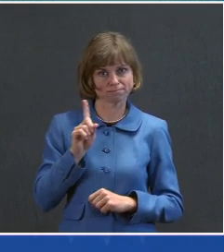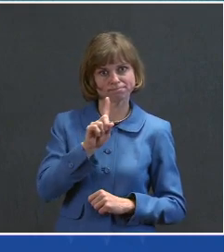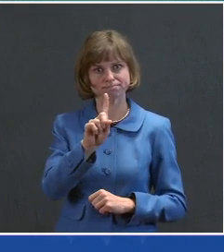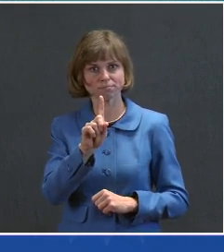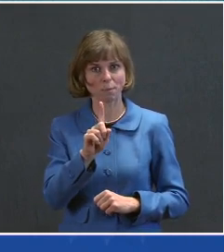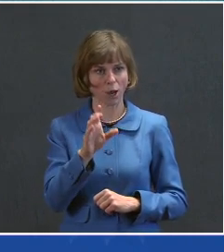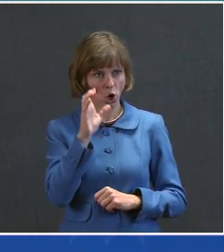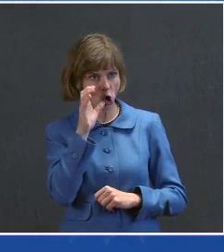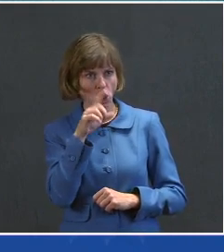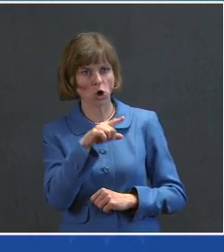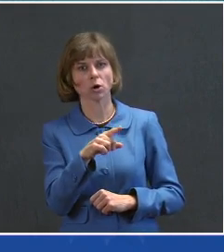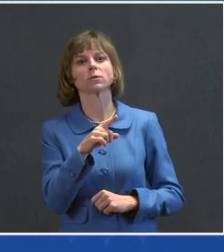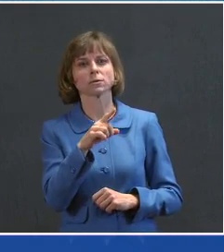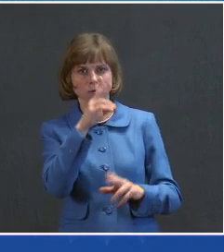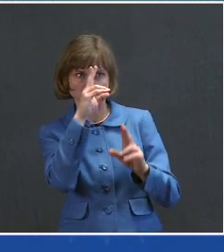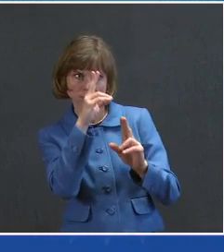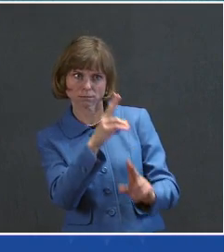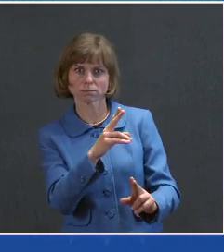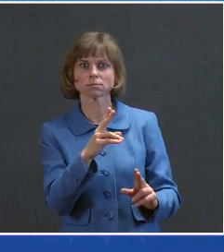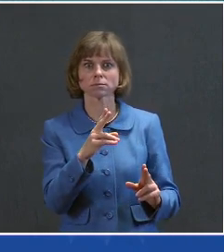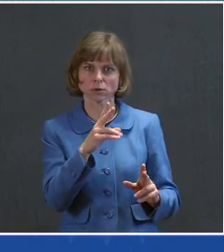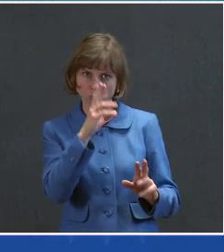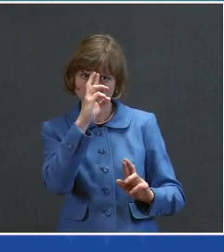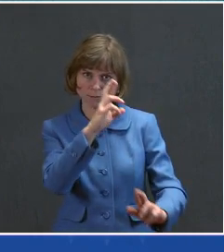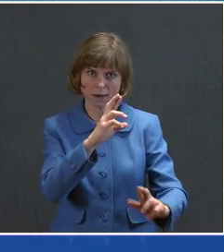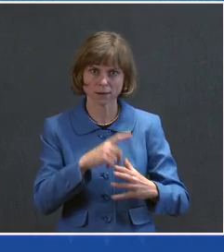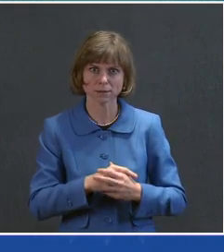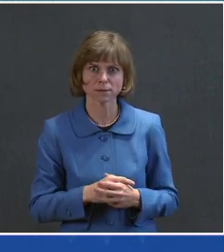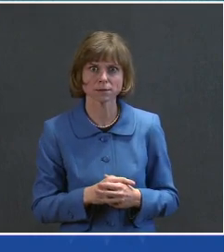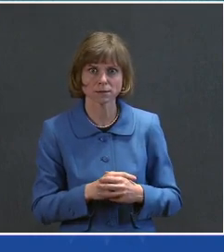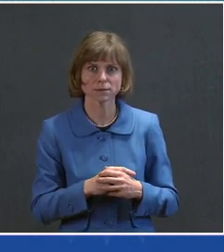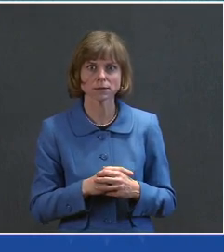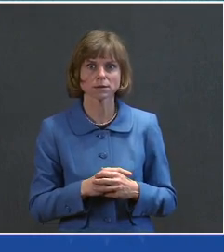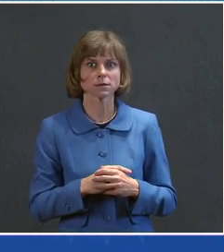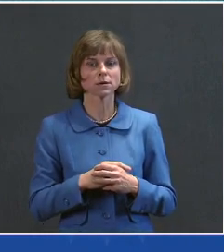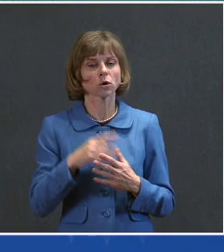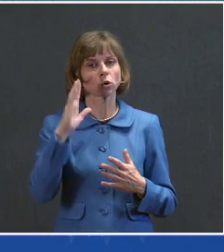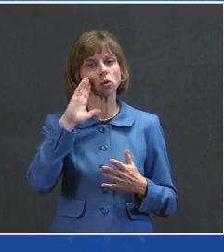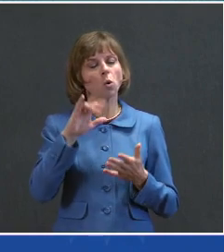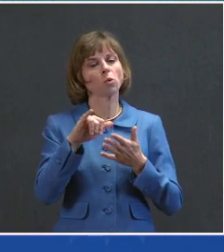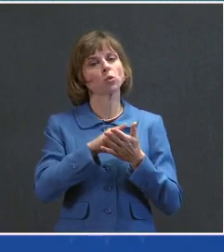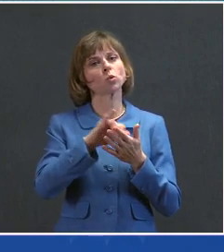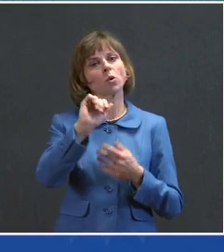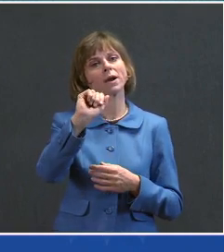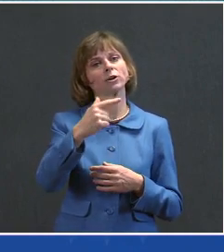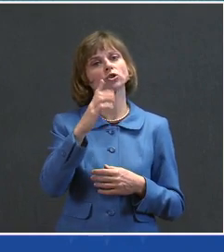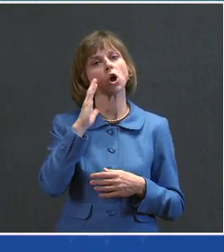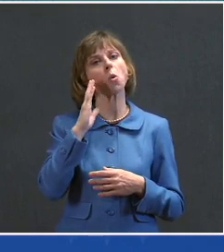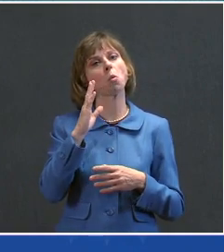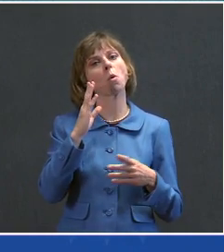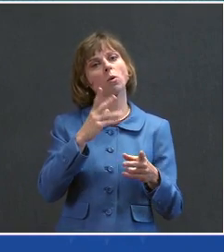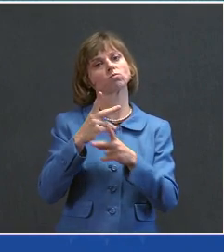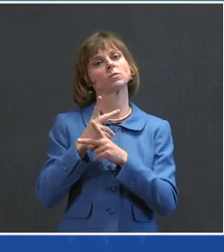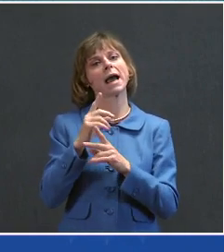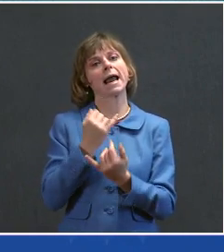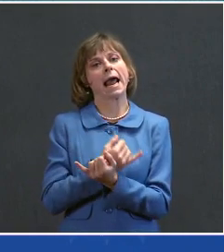and treated with respect. As you all know, the New York Attorney General will oversee an independent investigation with subpoena power,